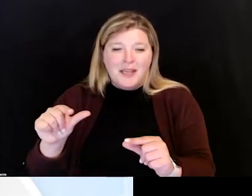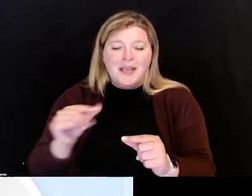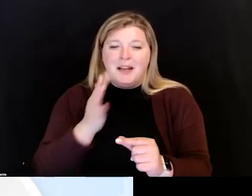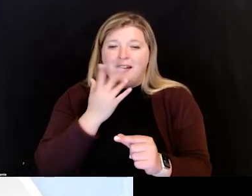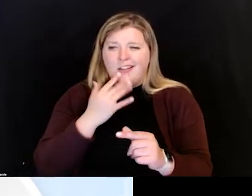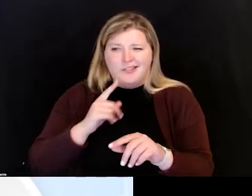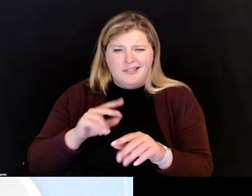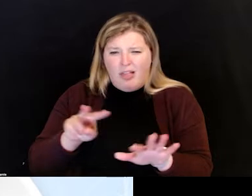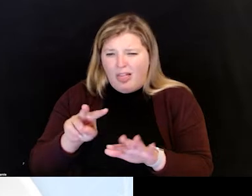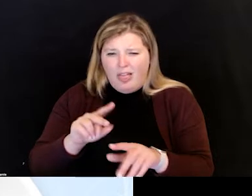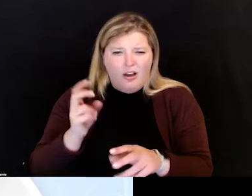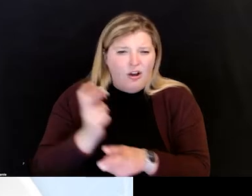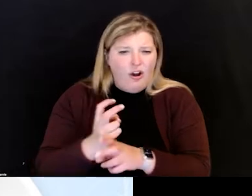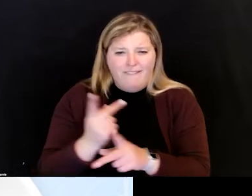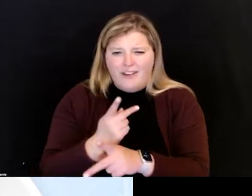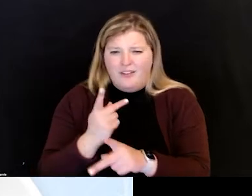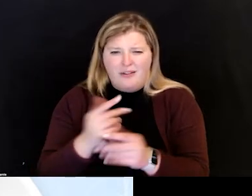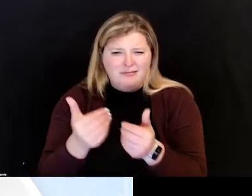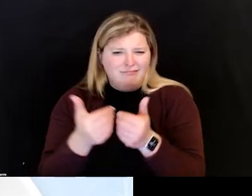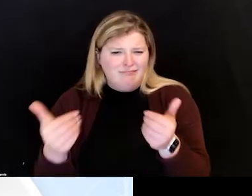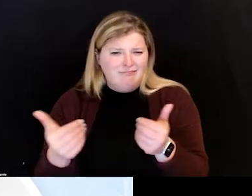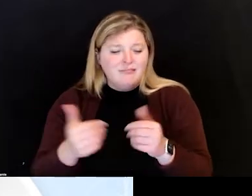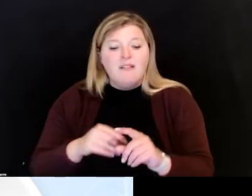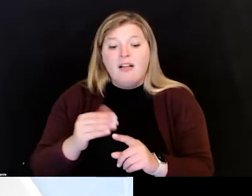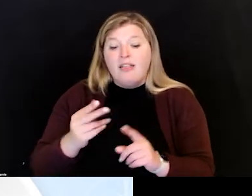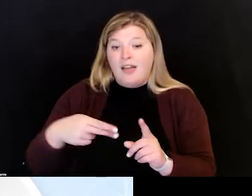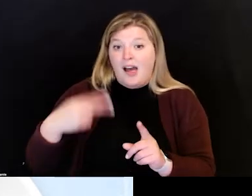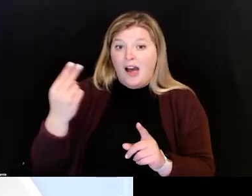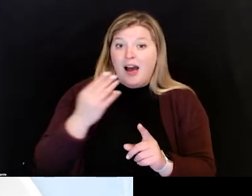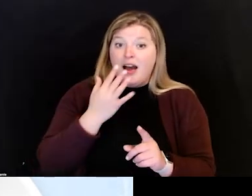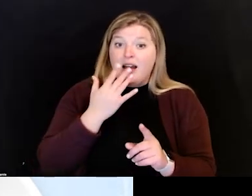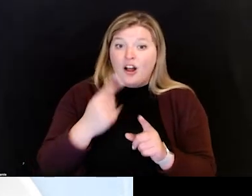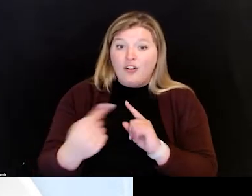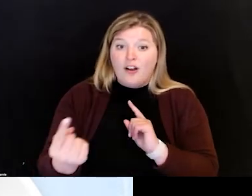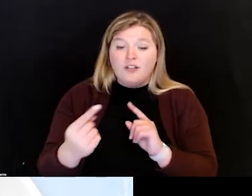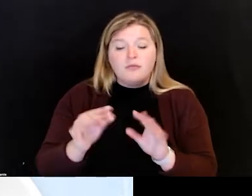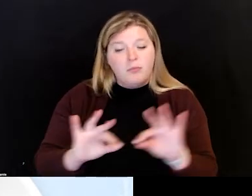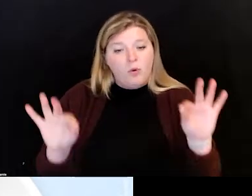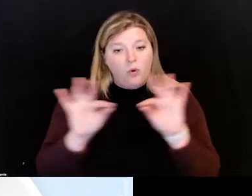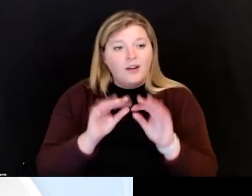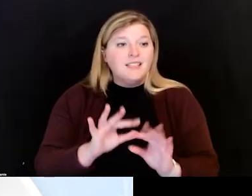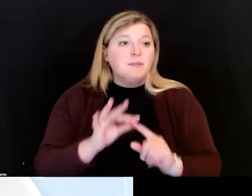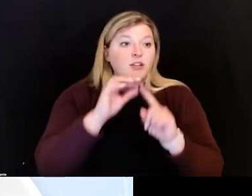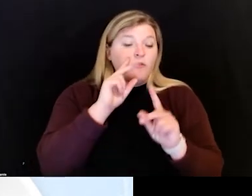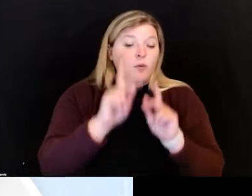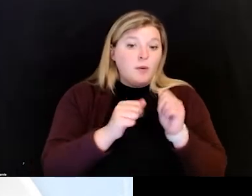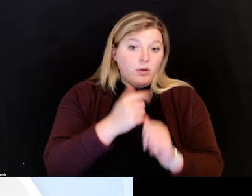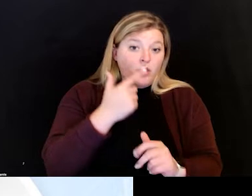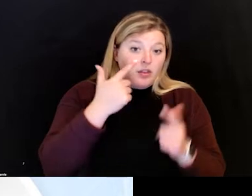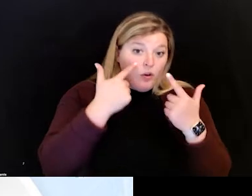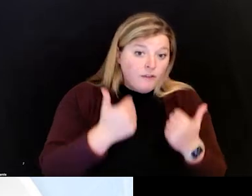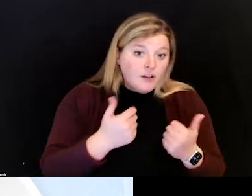High contrast between colors is important for everyone, especially people with low vision or who are colorblind.